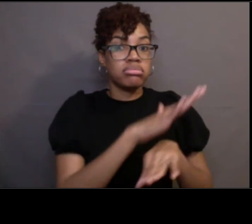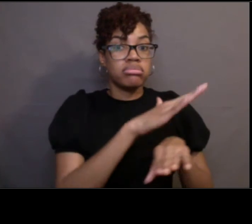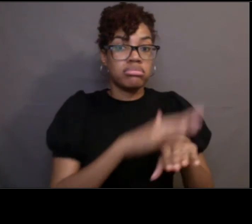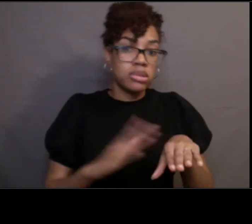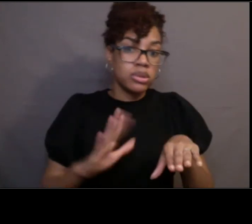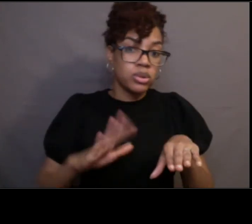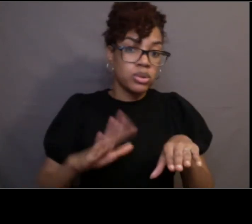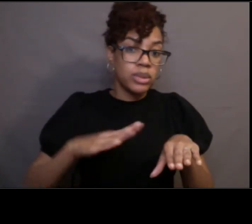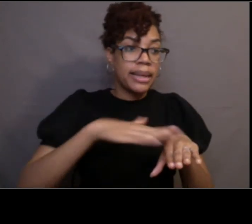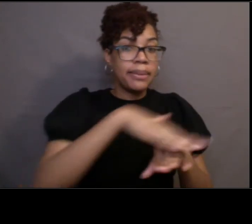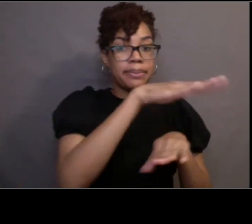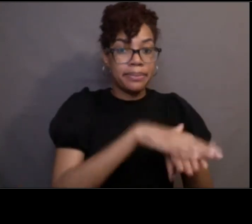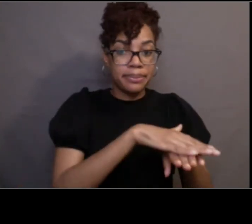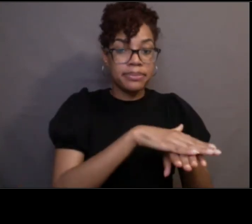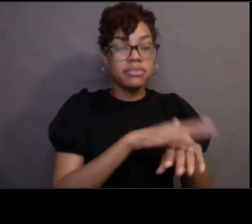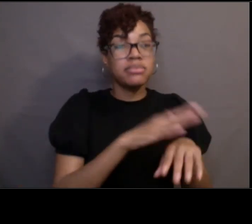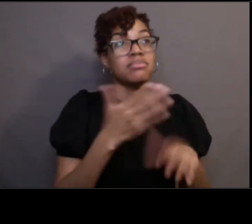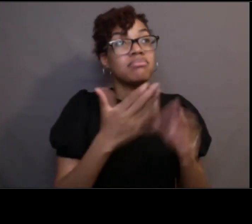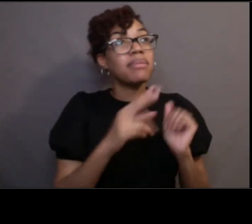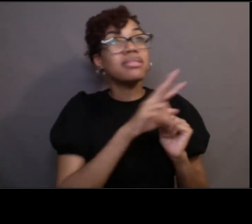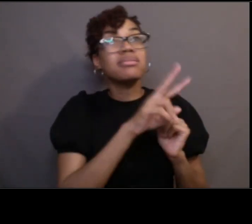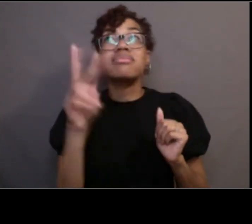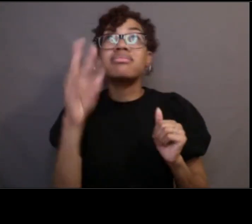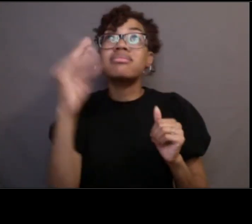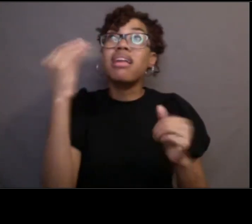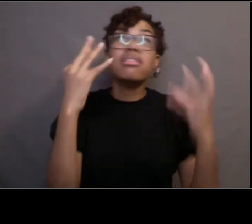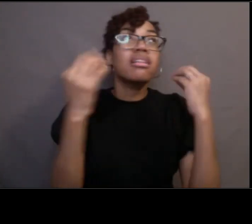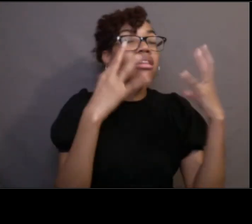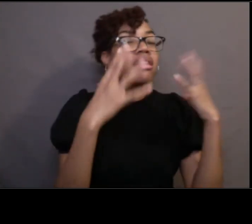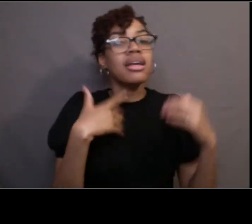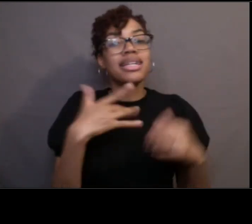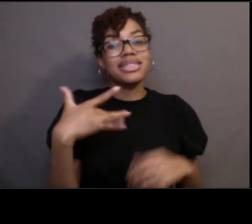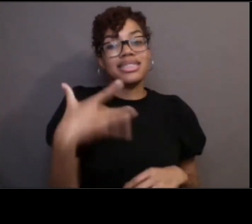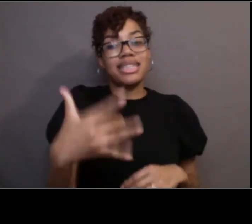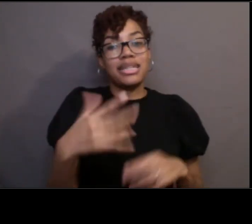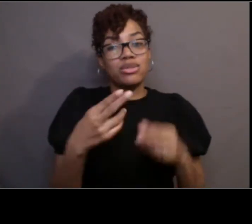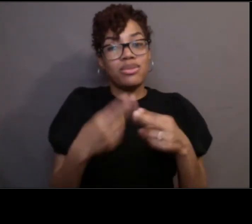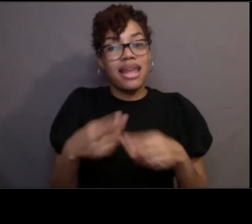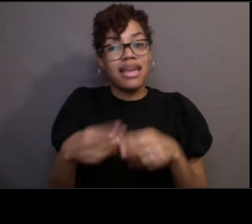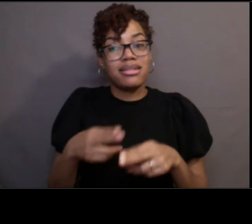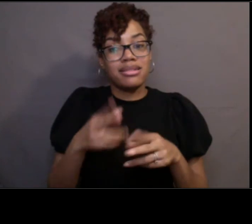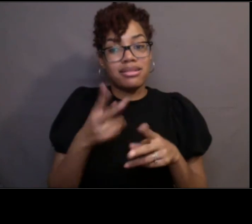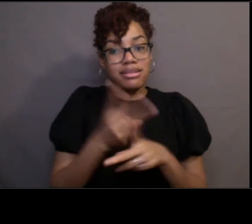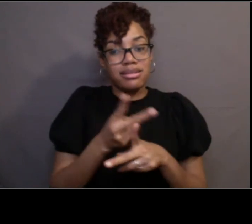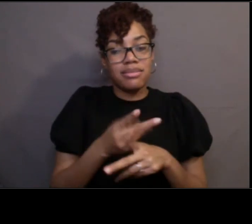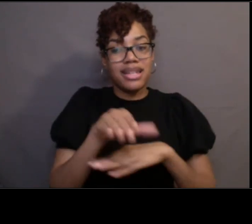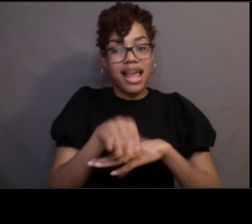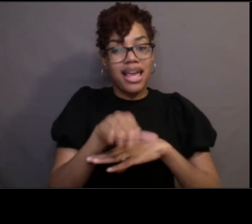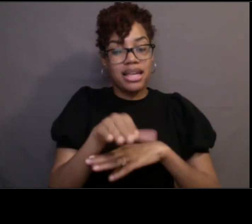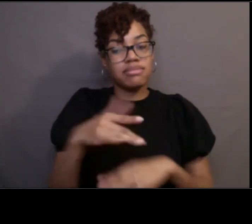and that really might bother the turtle's eyes. They nest at night, usually. Not all turtles nest at night, some do nest in the day.